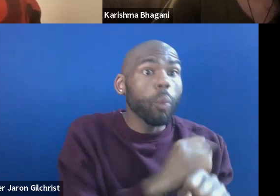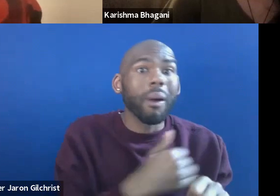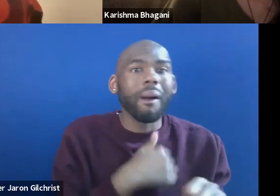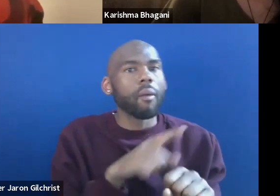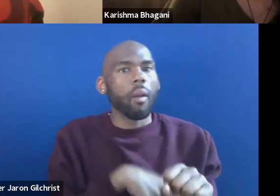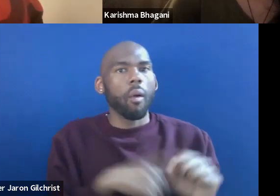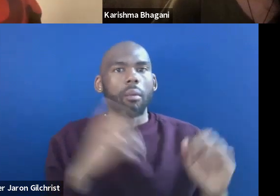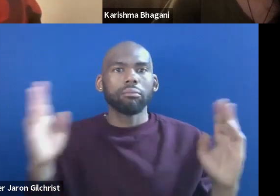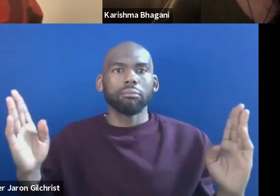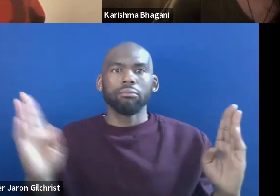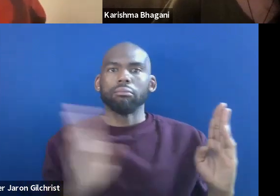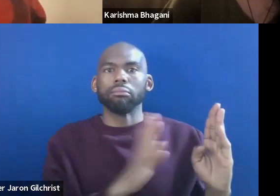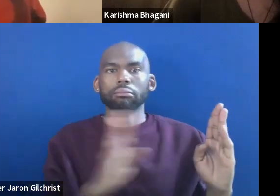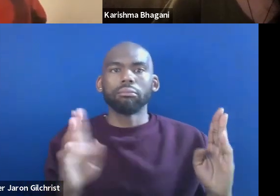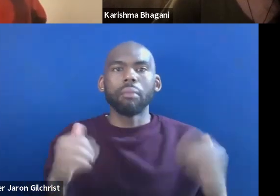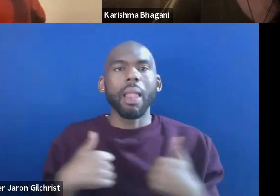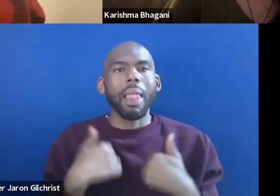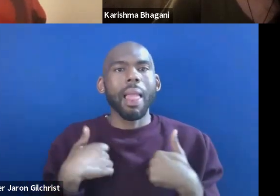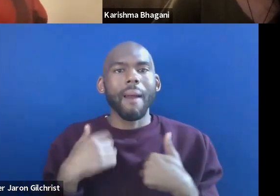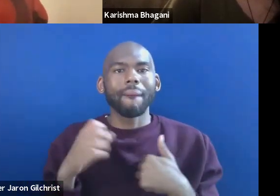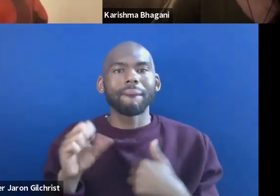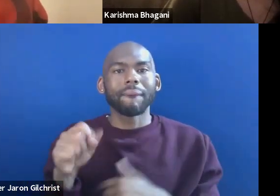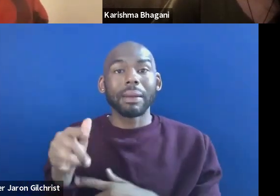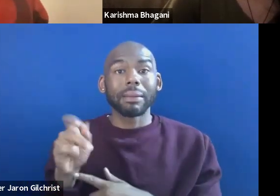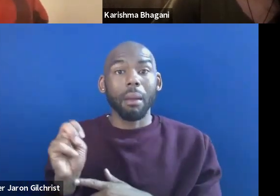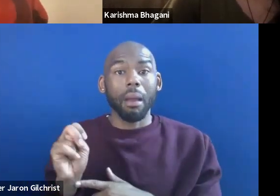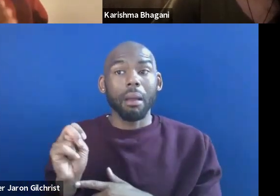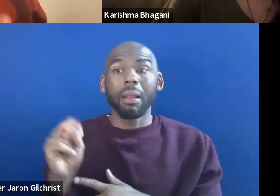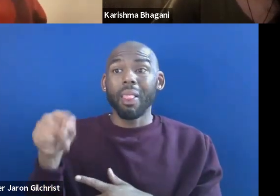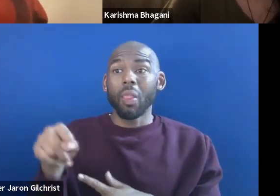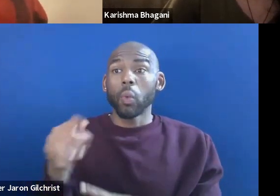So with this particular work I wish I had well-informed,